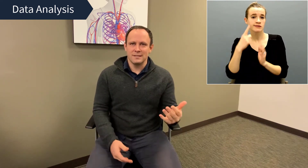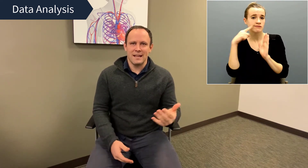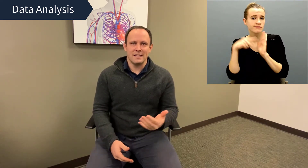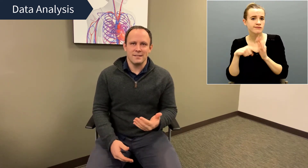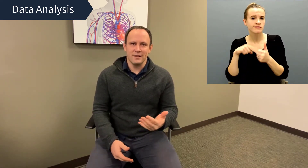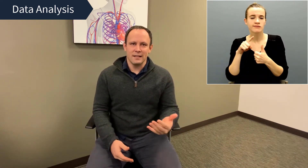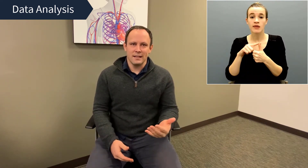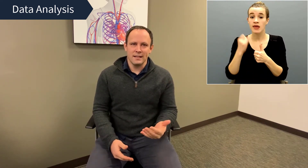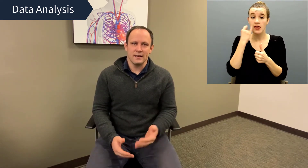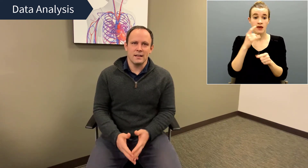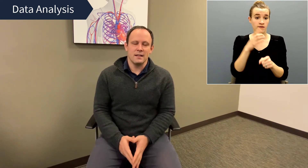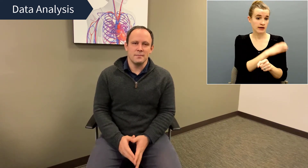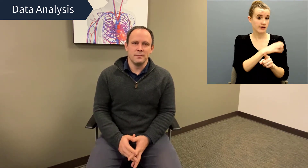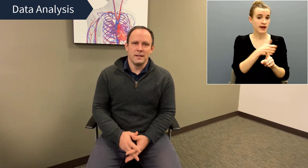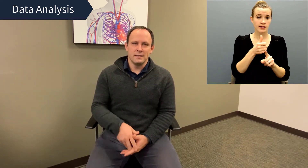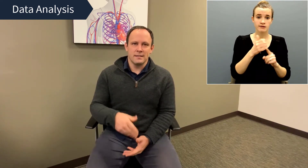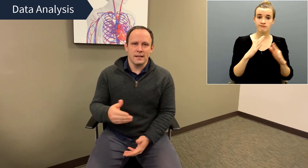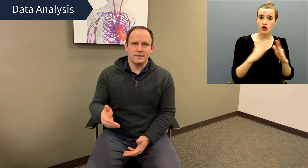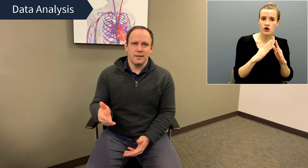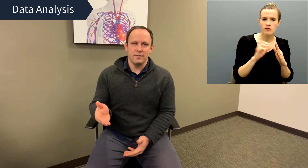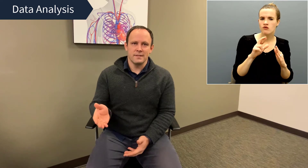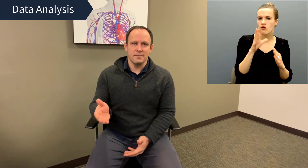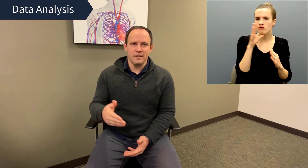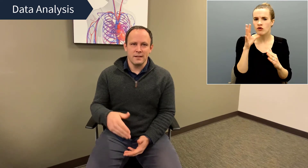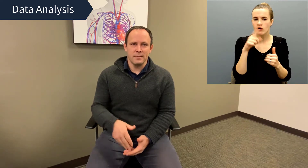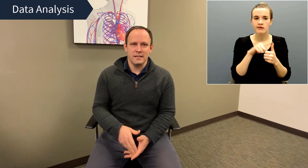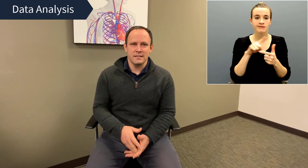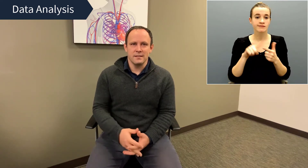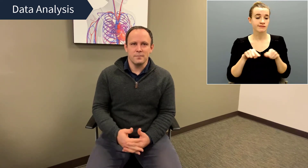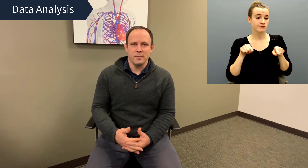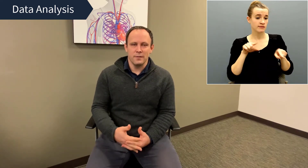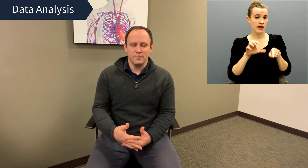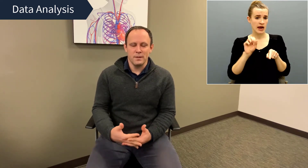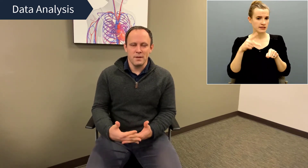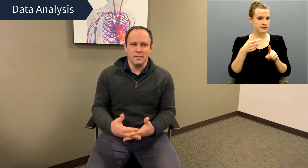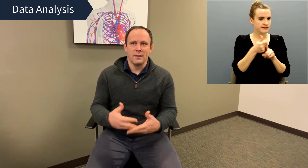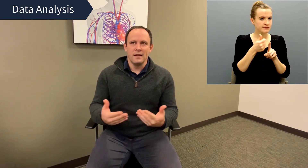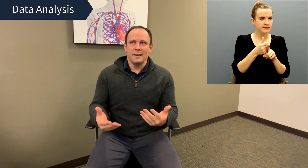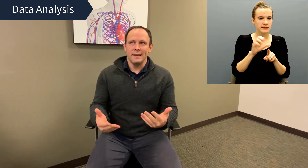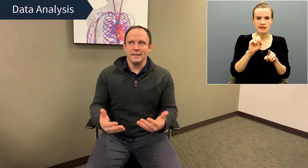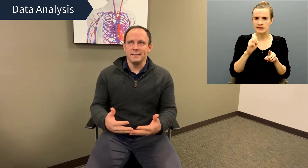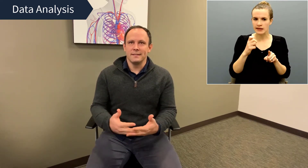status of the clinic, sex of the simulated patient, male, female. And